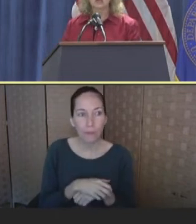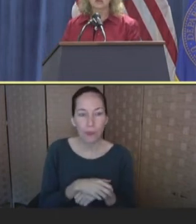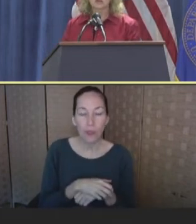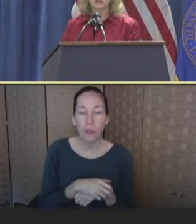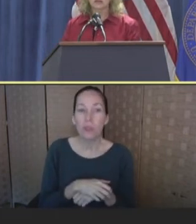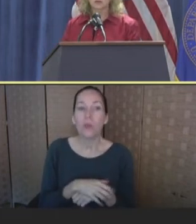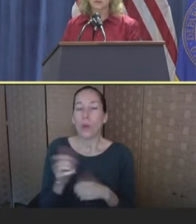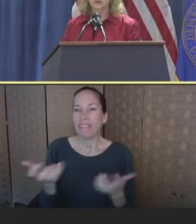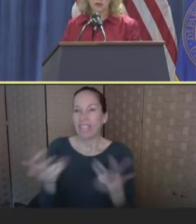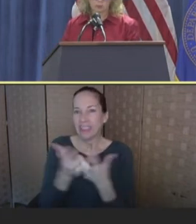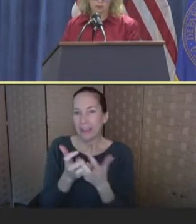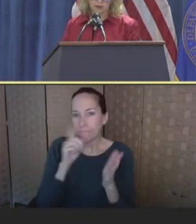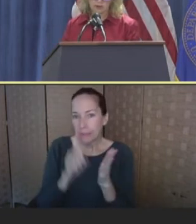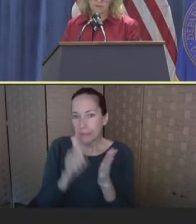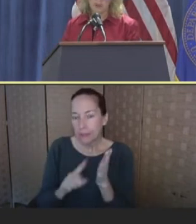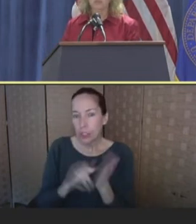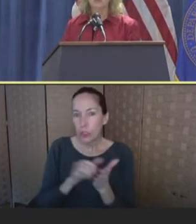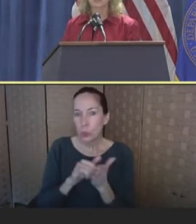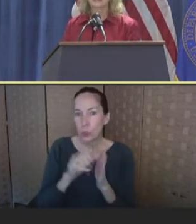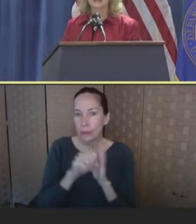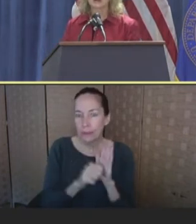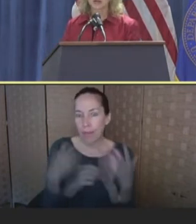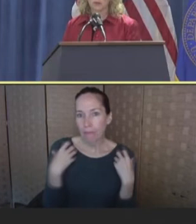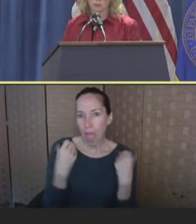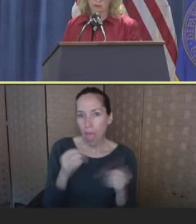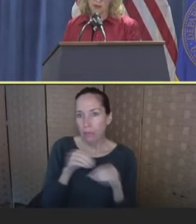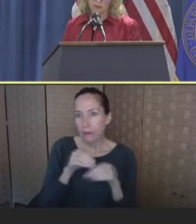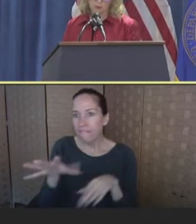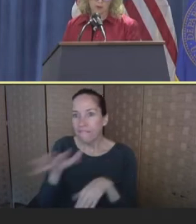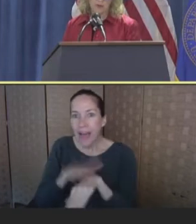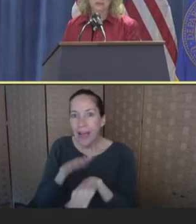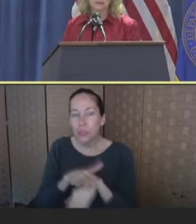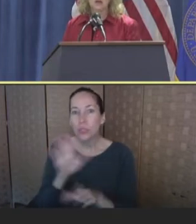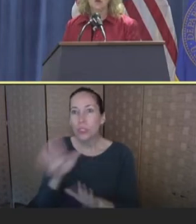The New York State Department of Health put out an advisory to raise healthcare provider awareness.